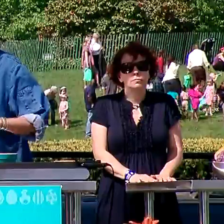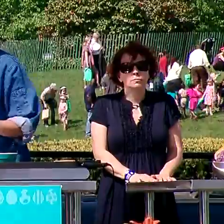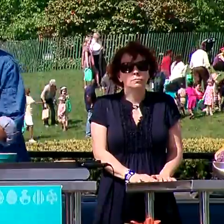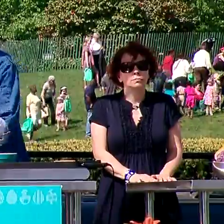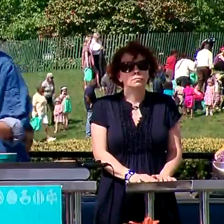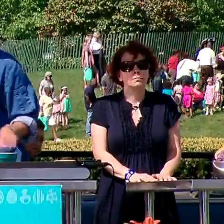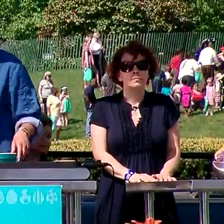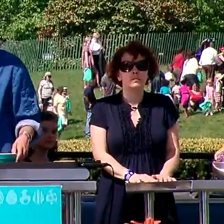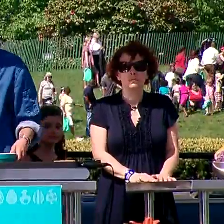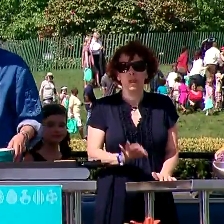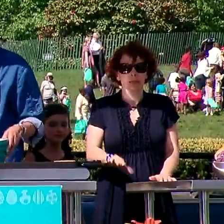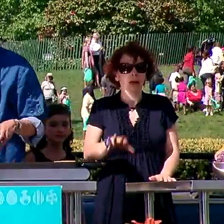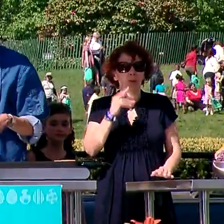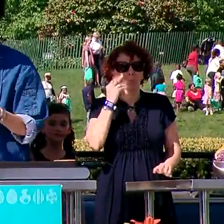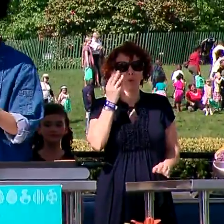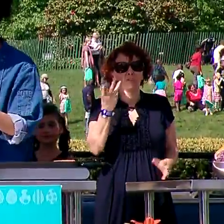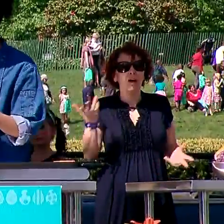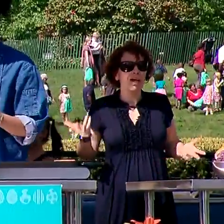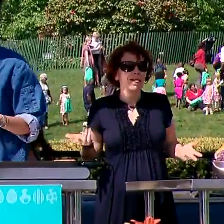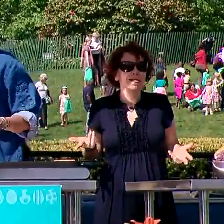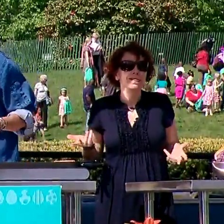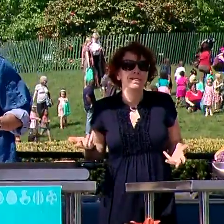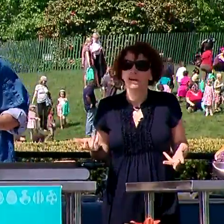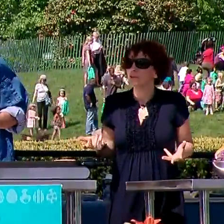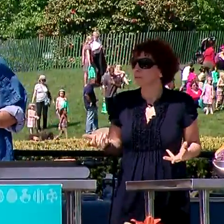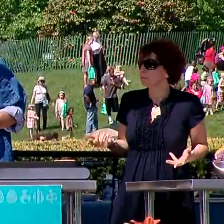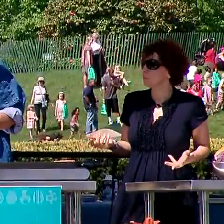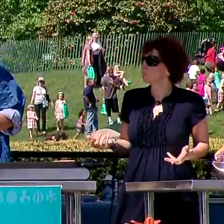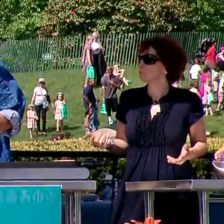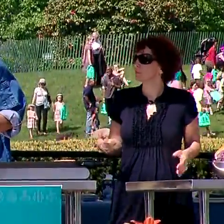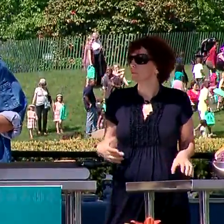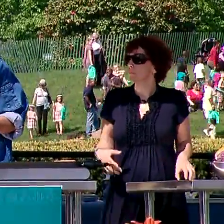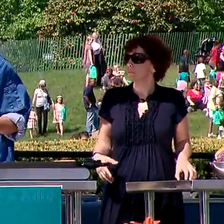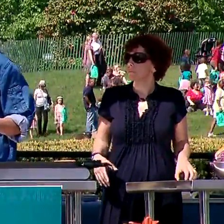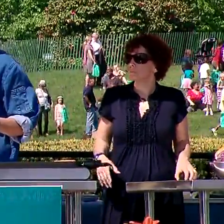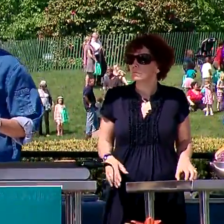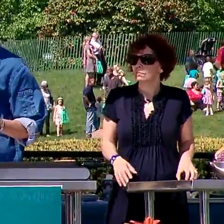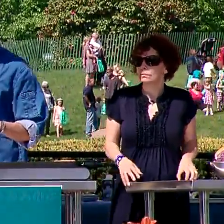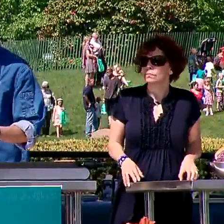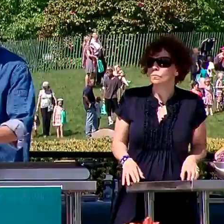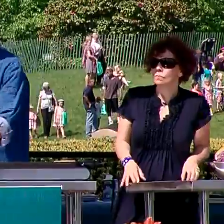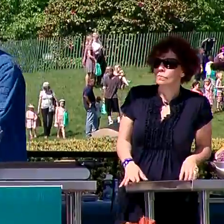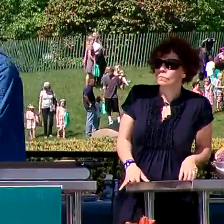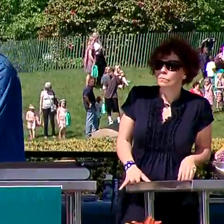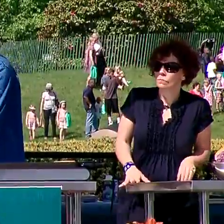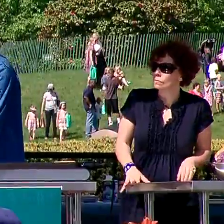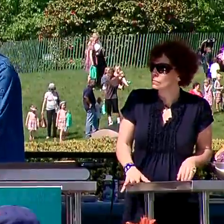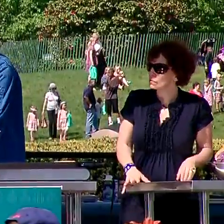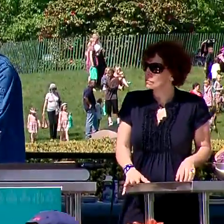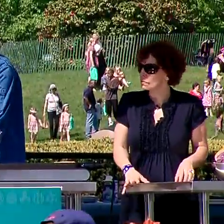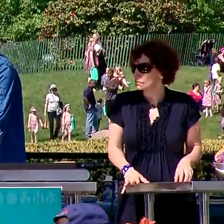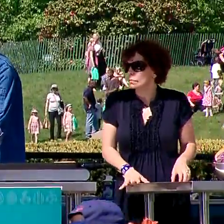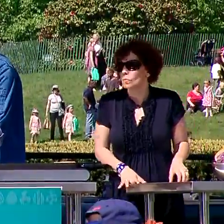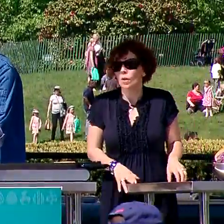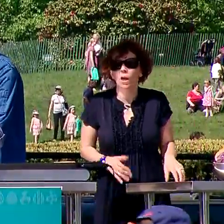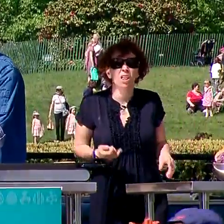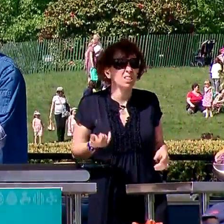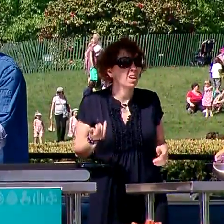Okay, that's beautiful. All right. So let's turn that stove off. All right. And let's -- a little more cheese, just a little more glue,